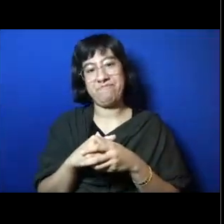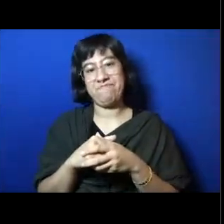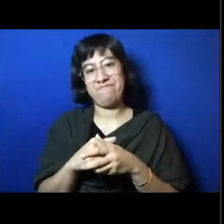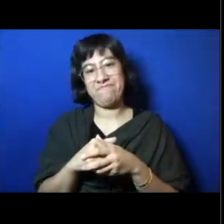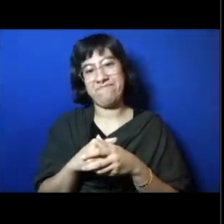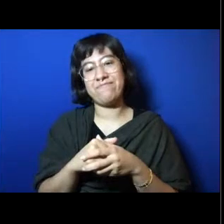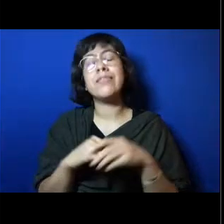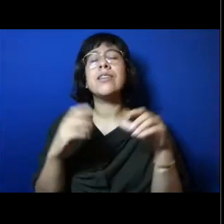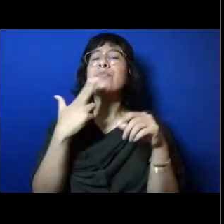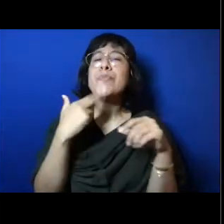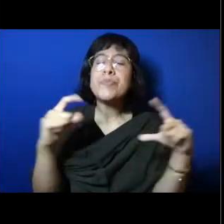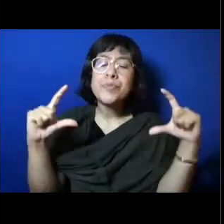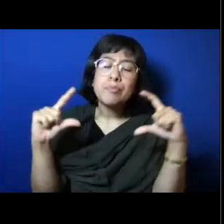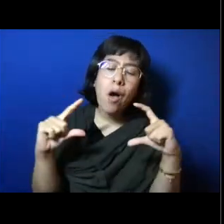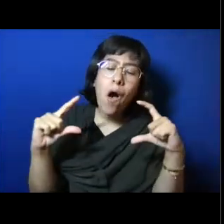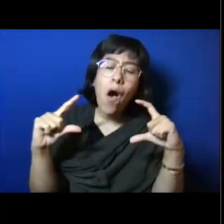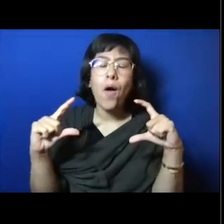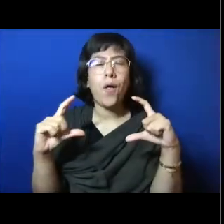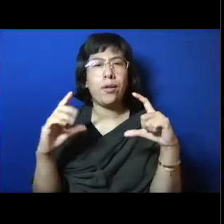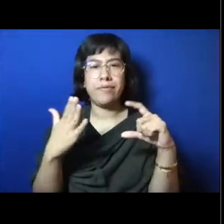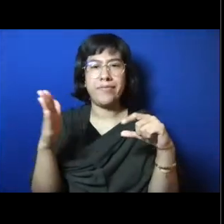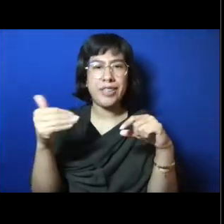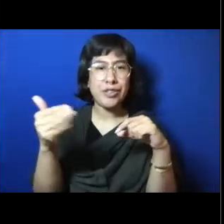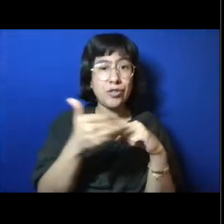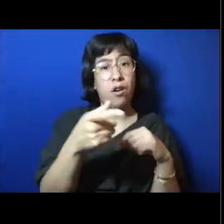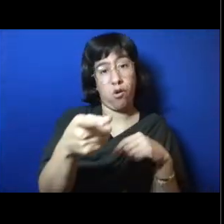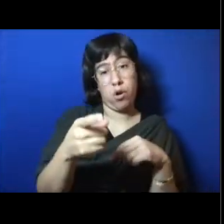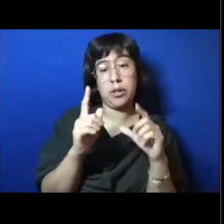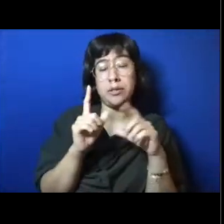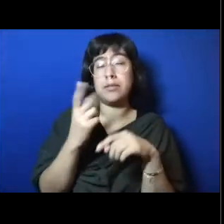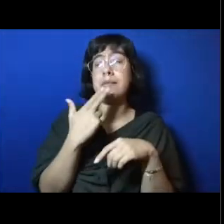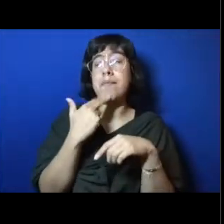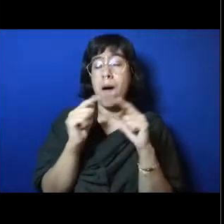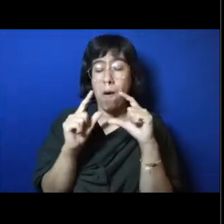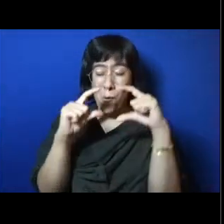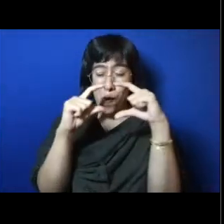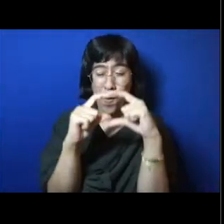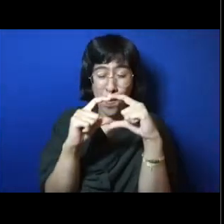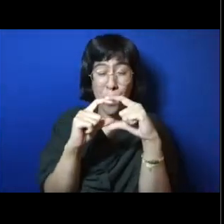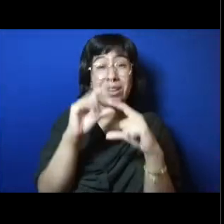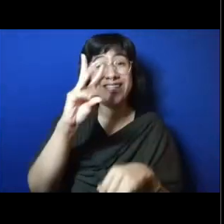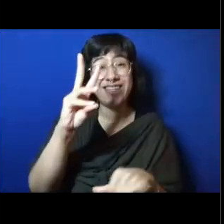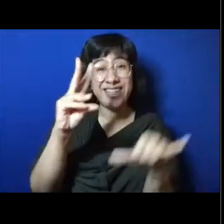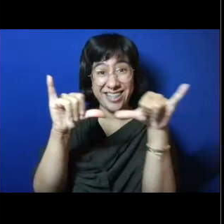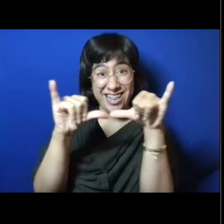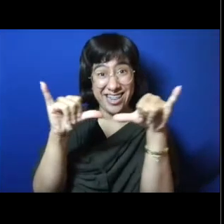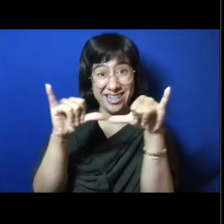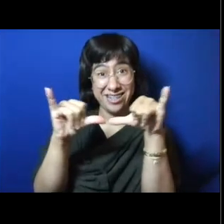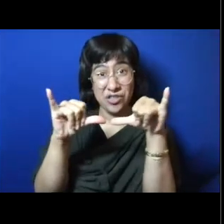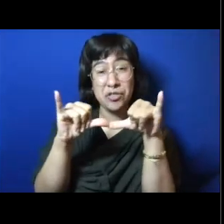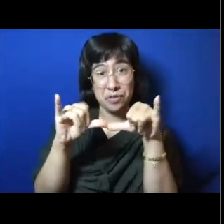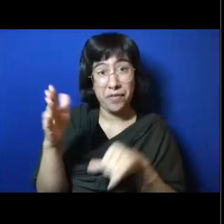small and delicate looking, or even smaller. This is about six inch long fish